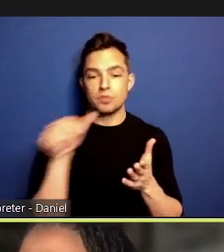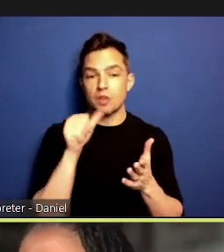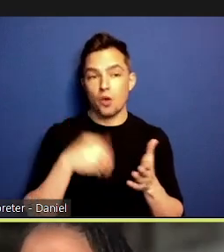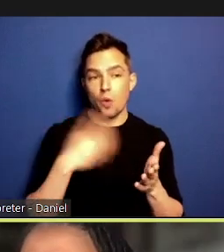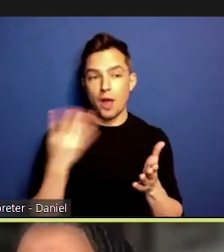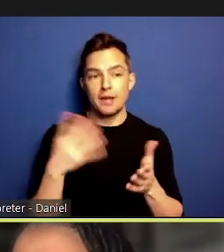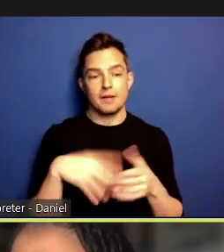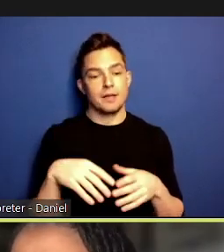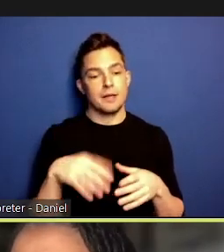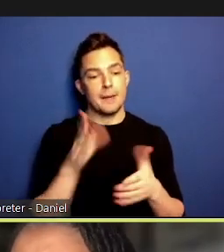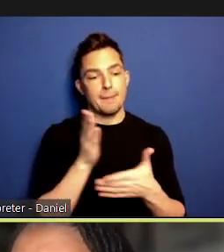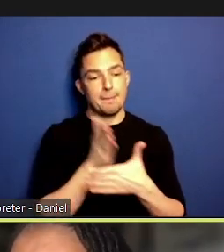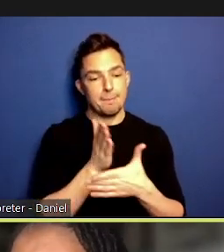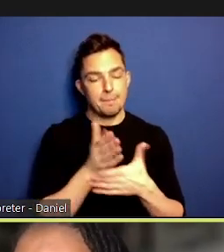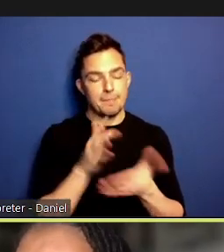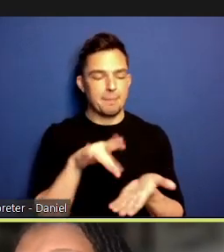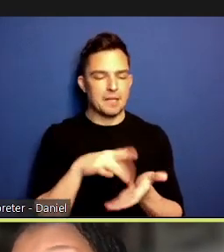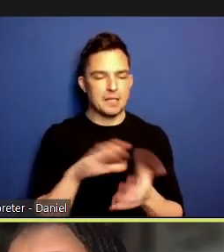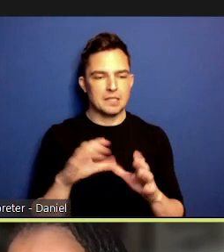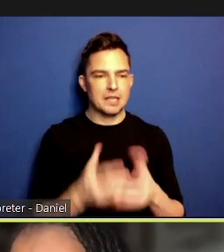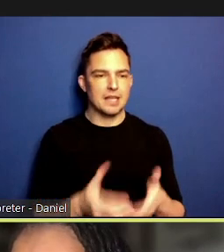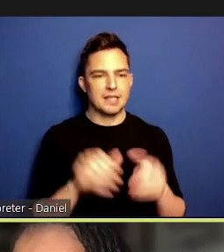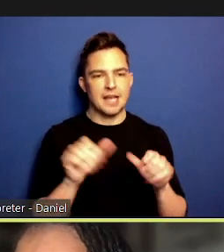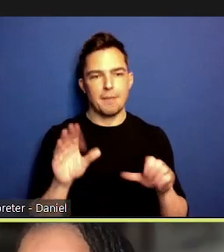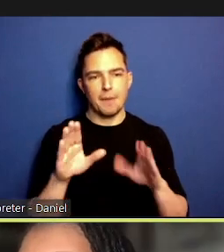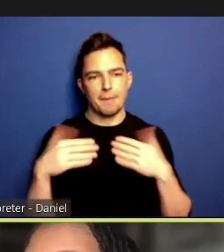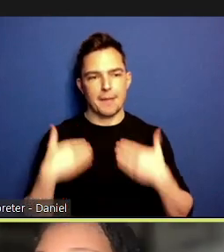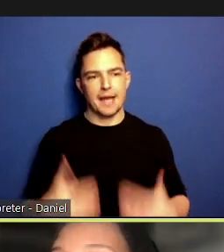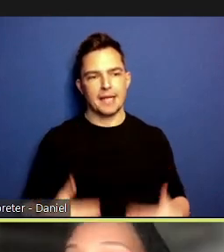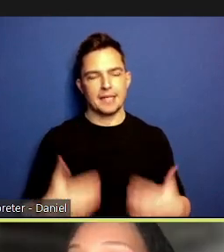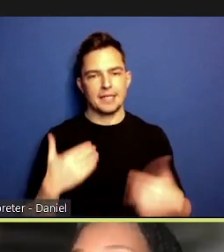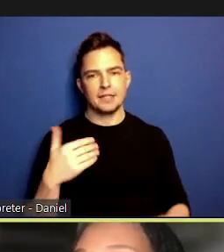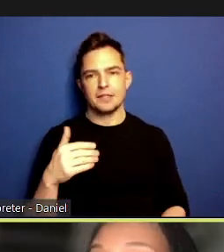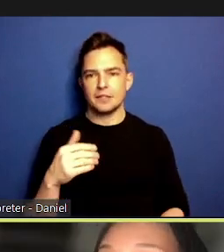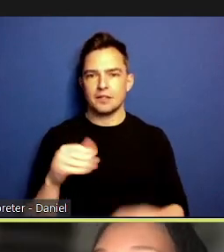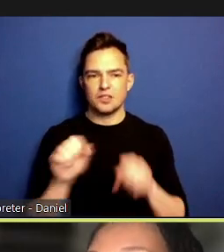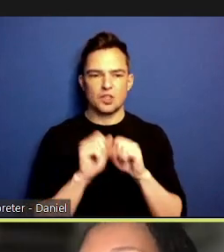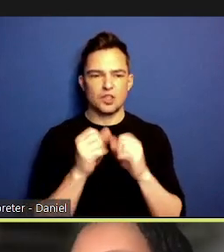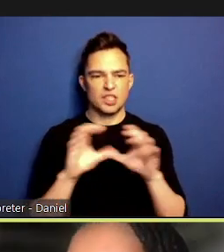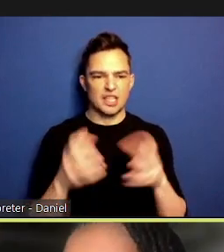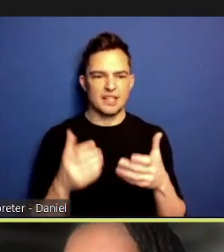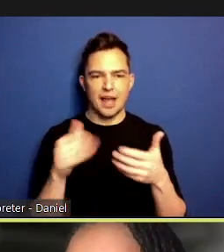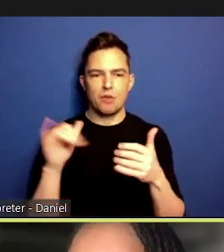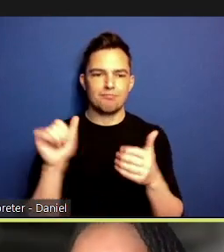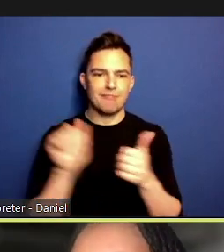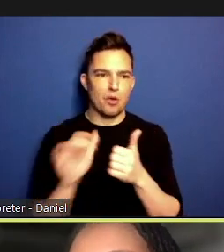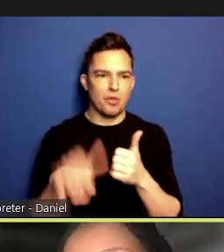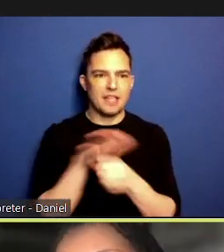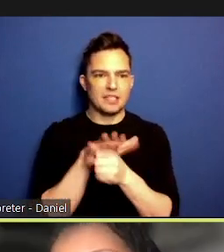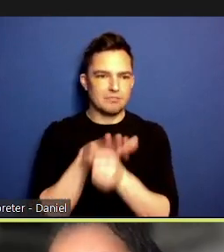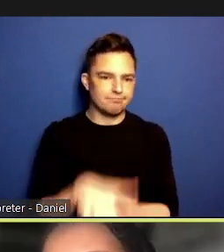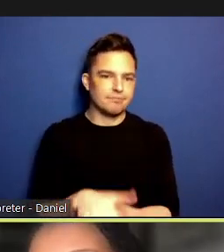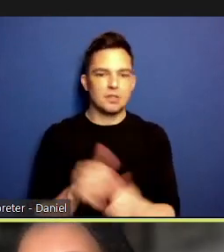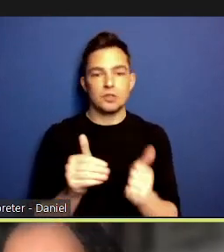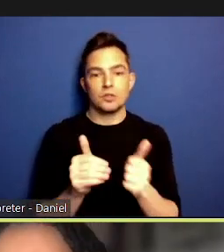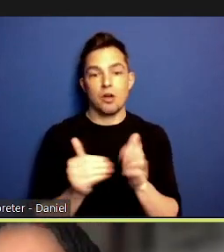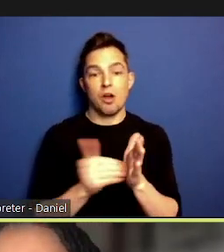able-bodied, heterosexual, and hold that diminishes because they more often than likely face discrimination